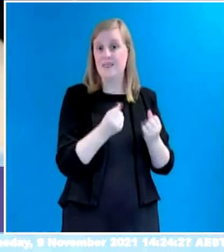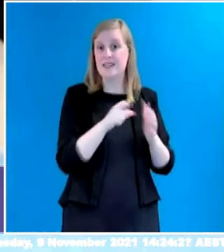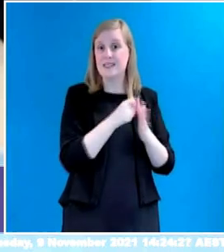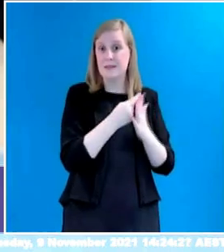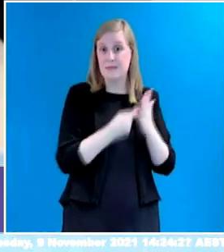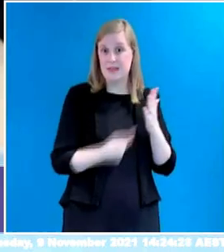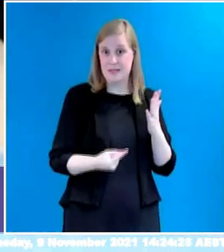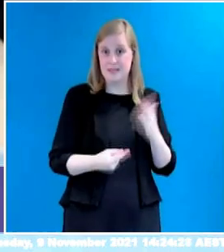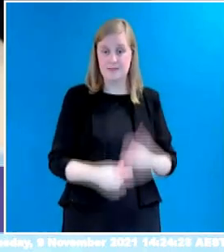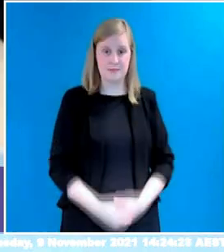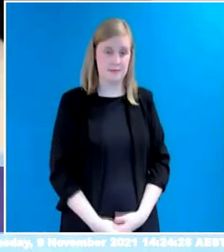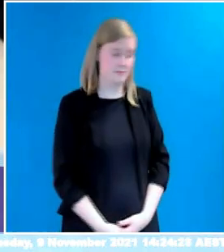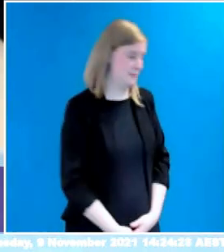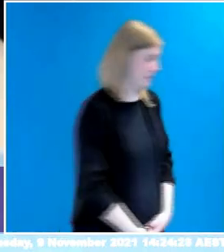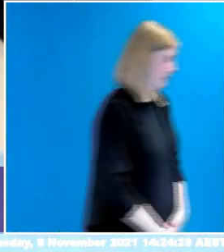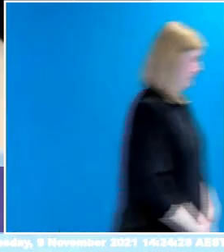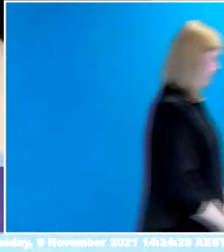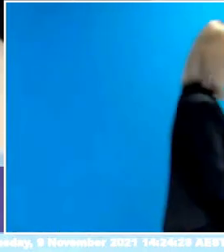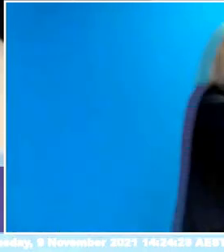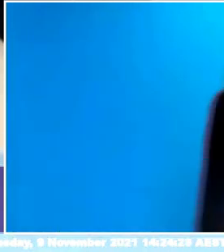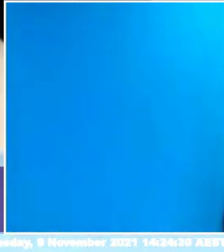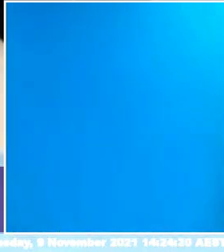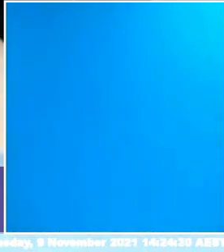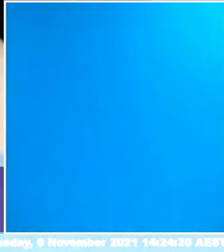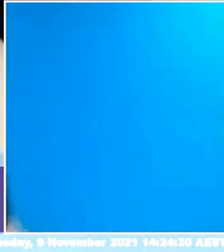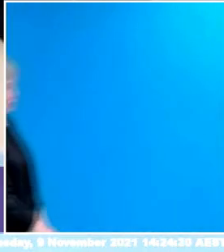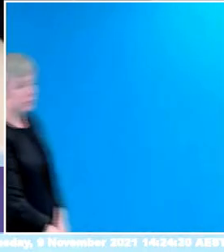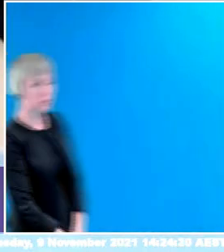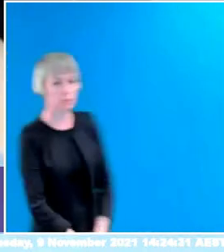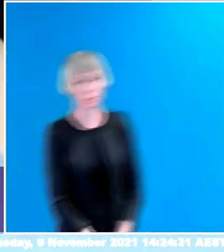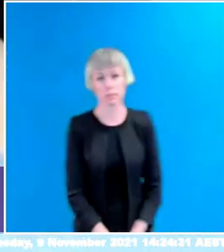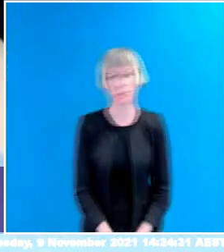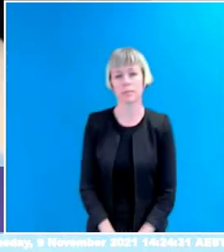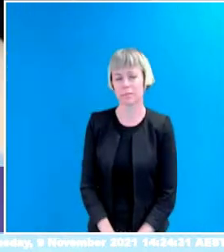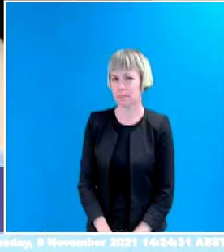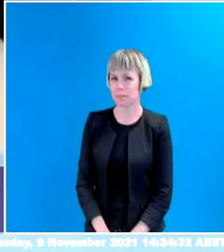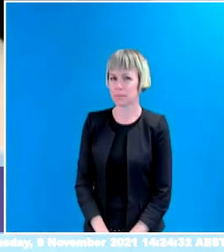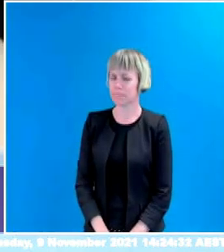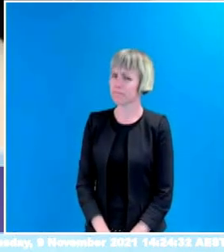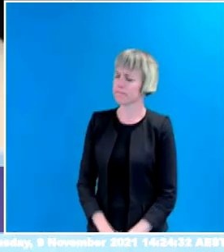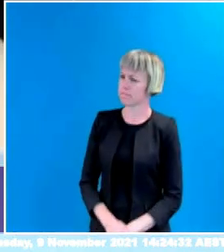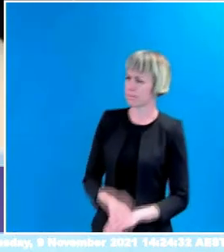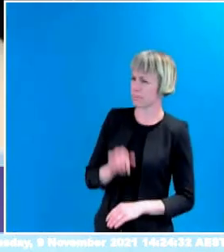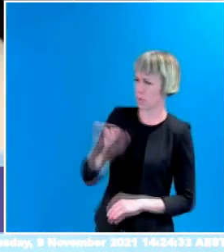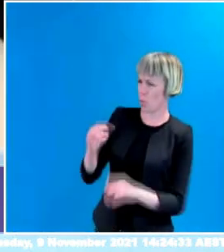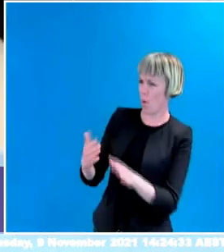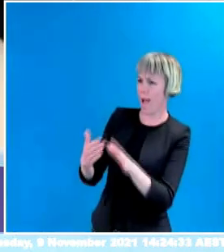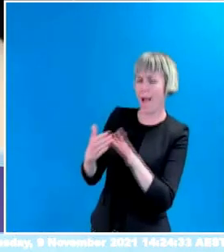That sounds like a lot more than simply saying "This is Australia's